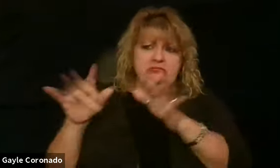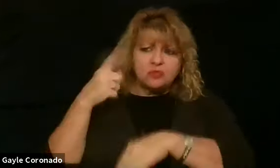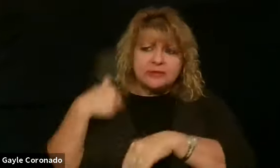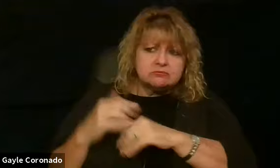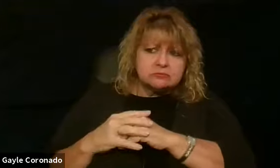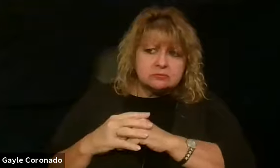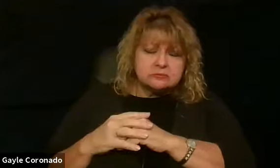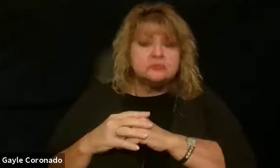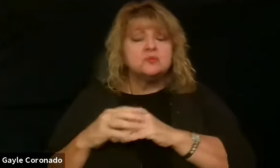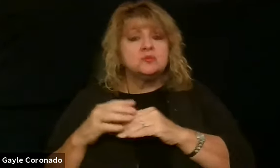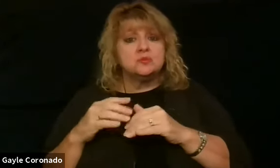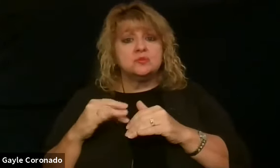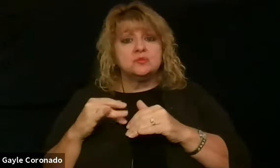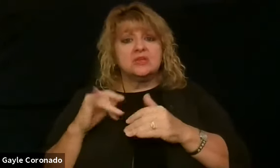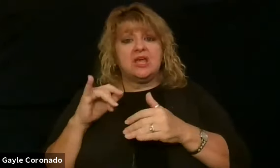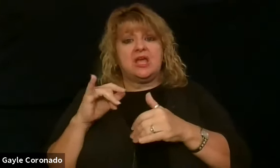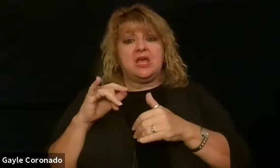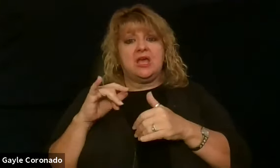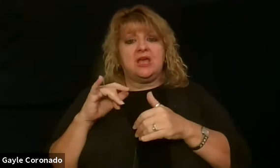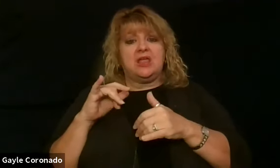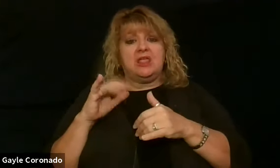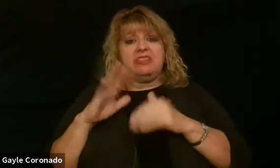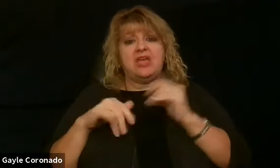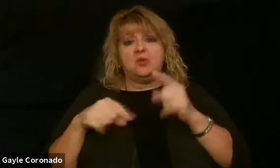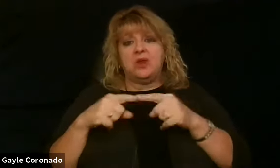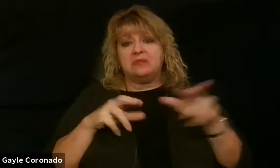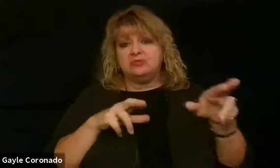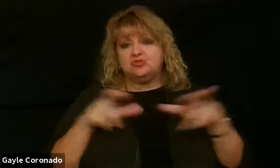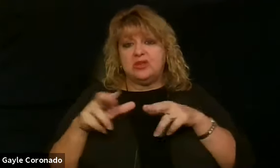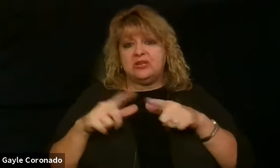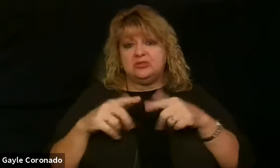And when I ready to just go. I'm.